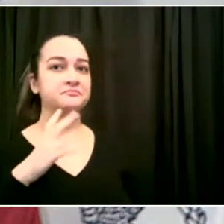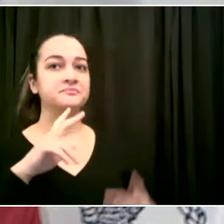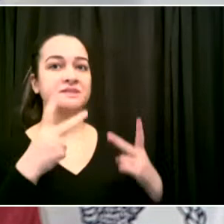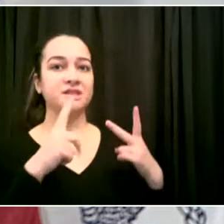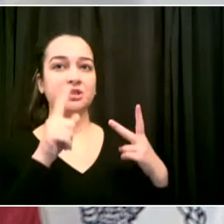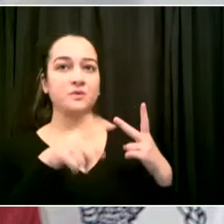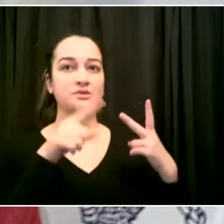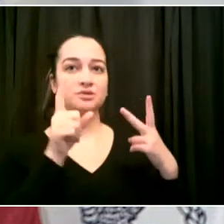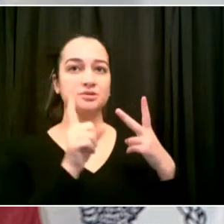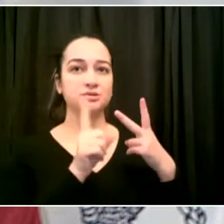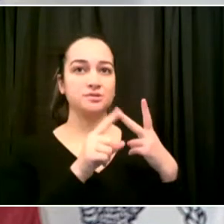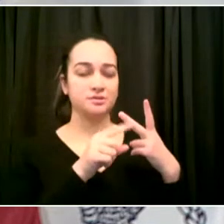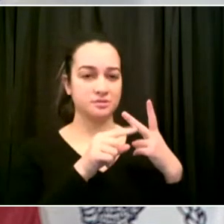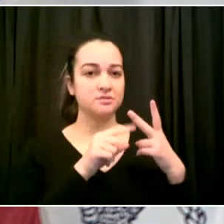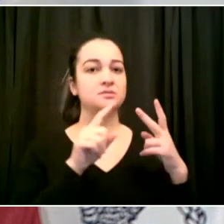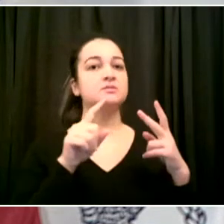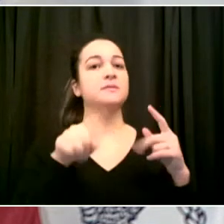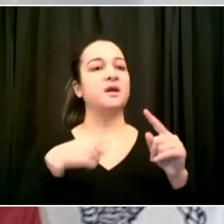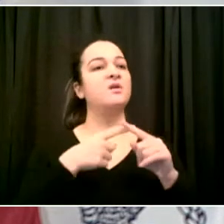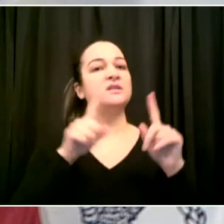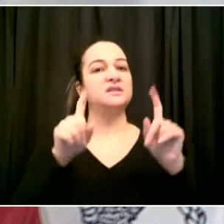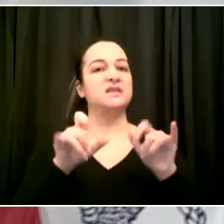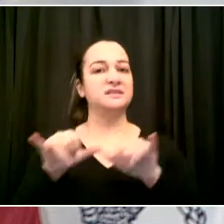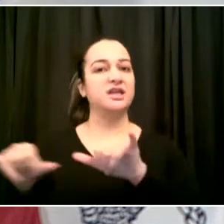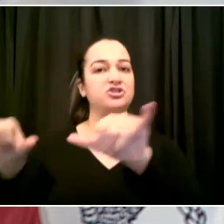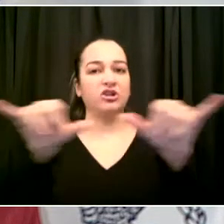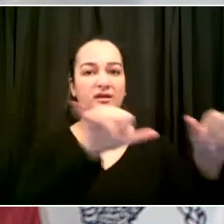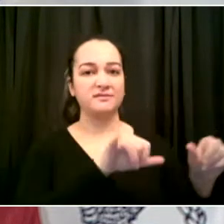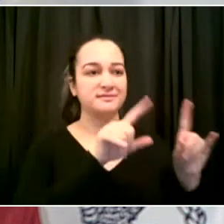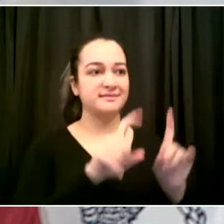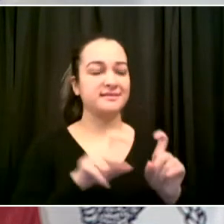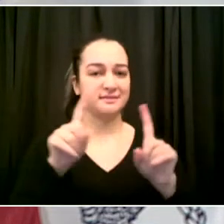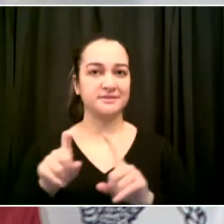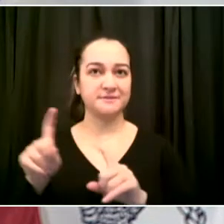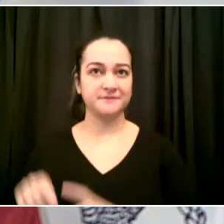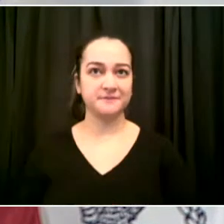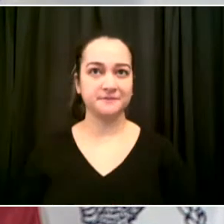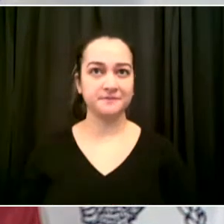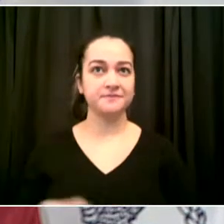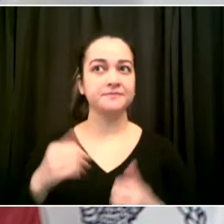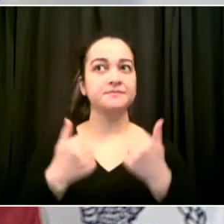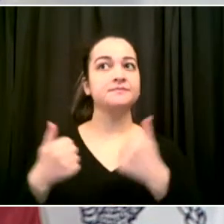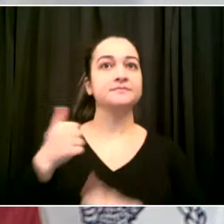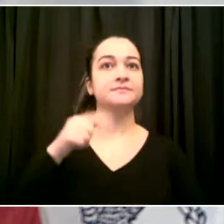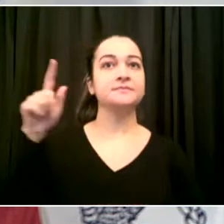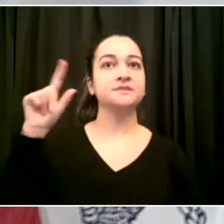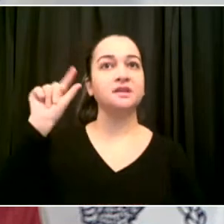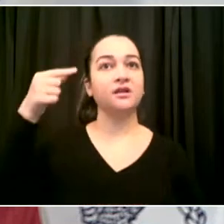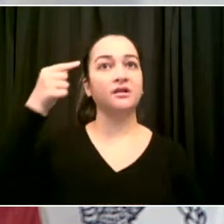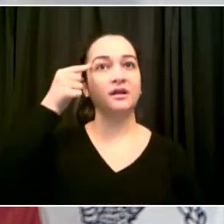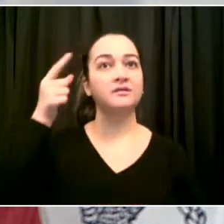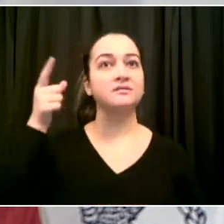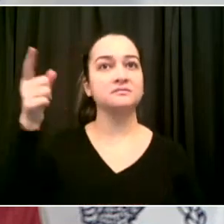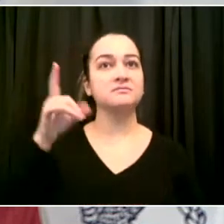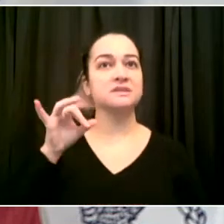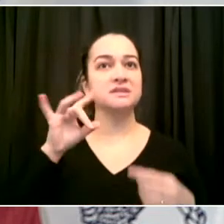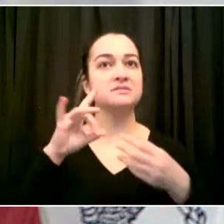STANDARDIZED QUESTIONING ANAND TESTING.